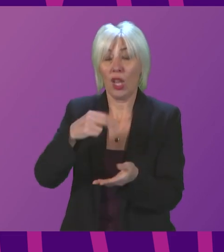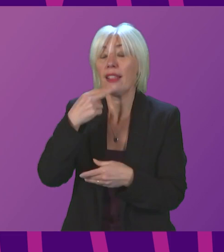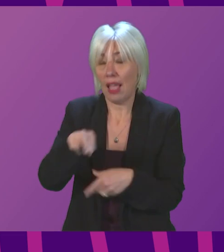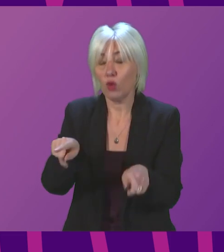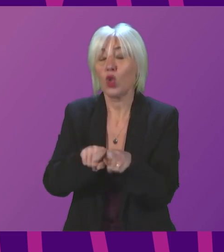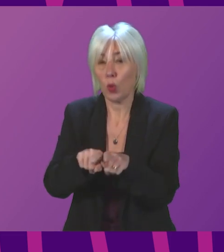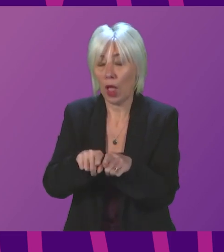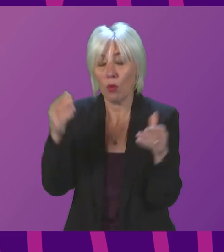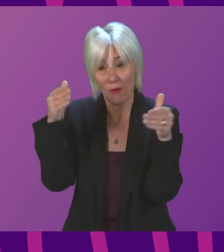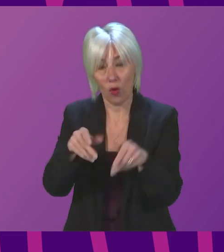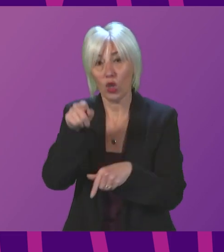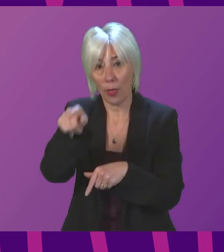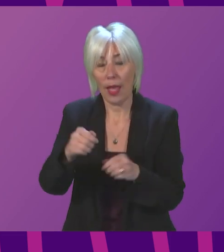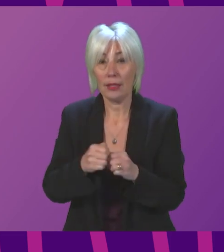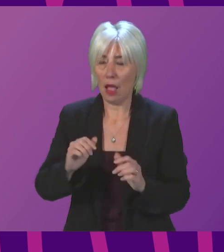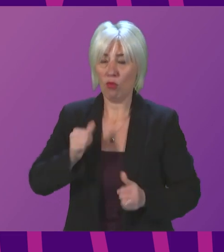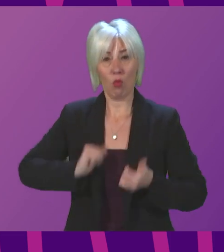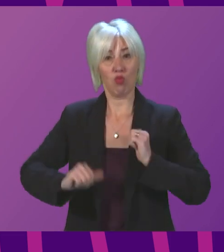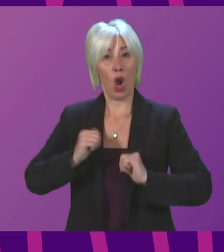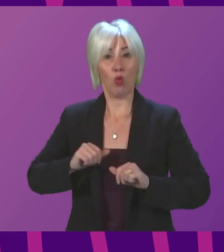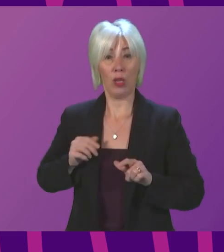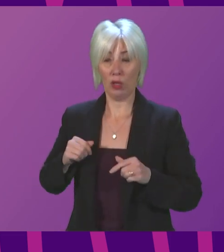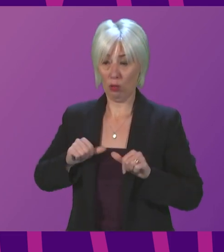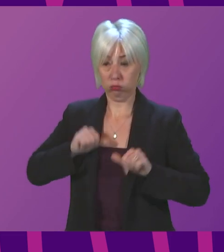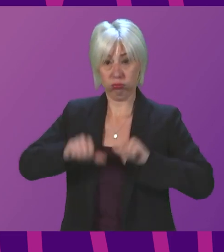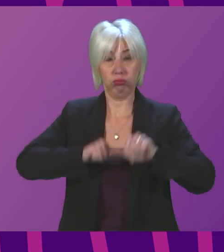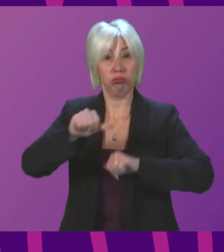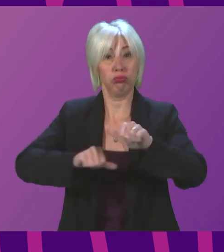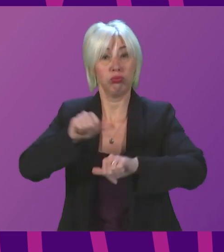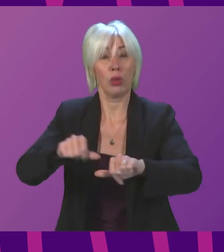I am proud of the progress that Scotland has made so far on the journey to net zero, but